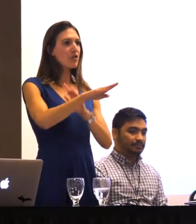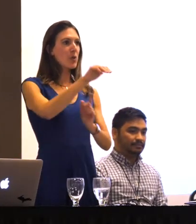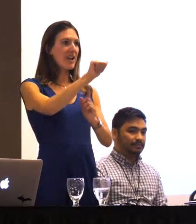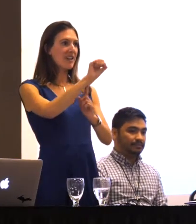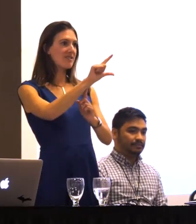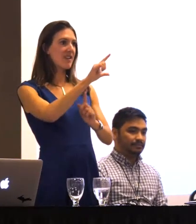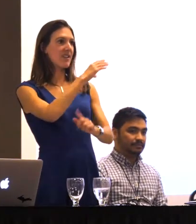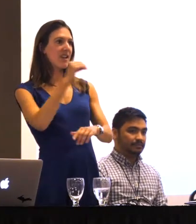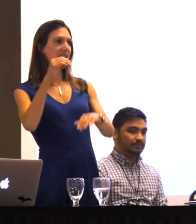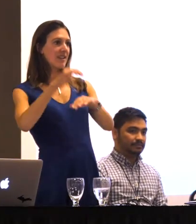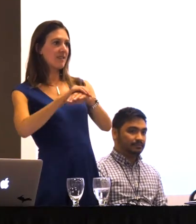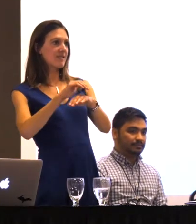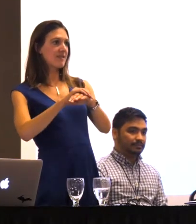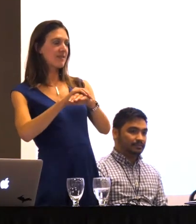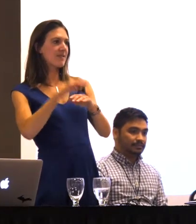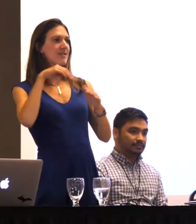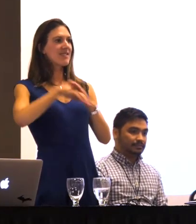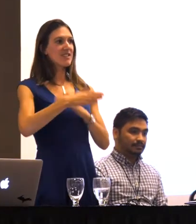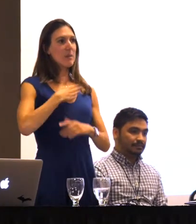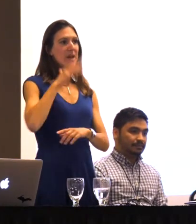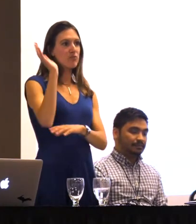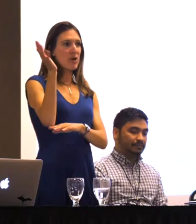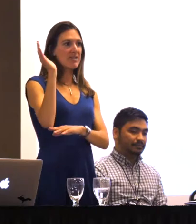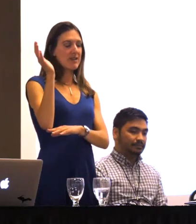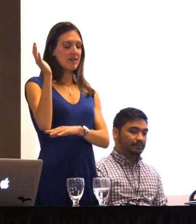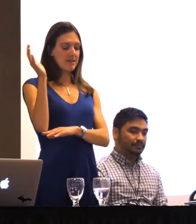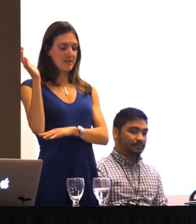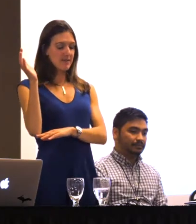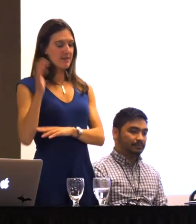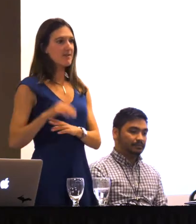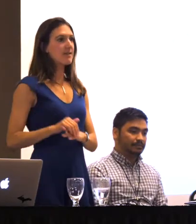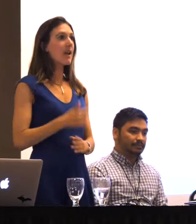communicating through American Sign Language and English in my presentations.